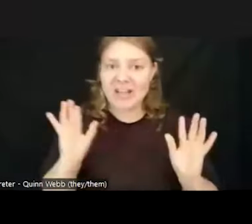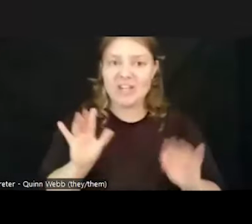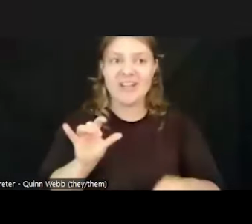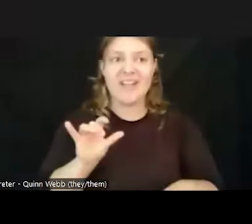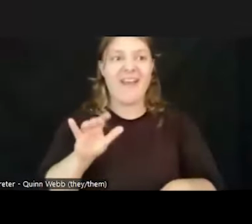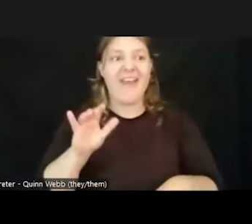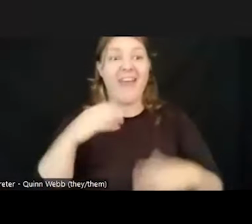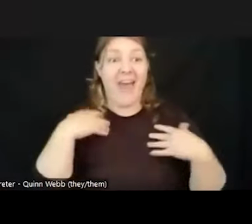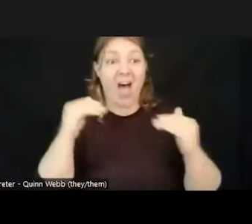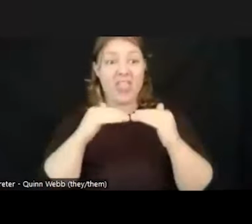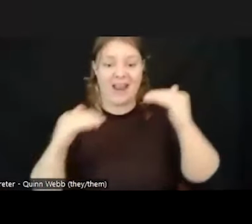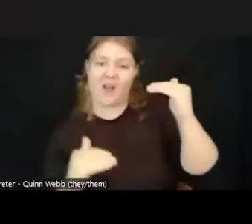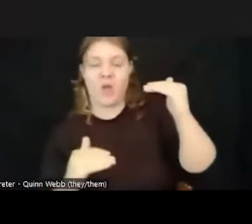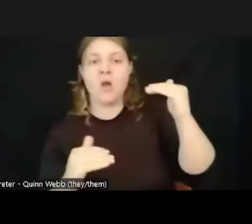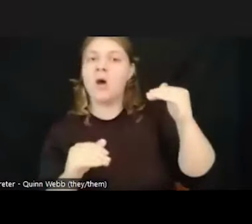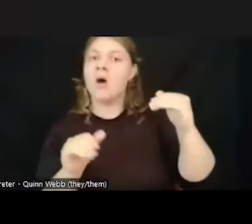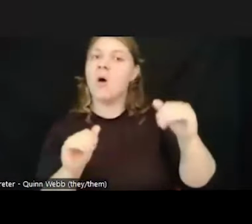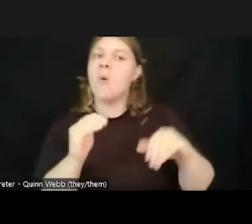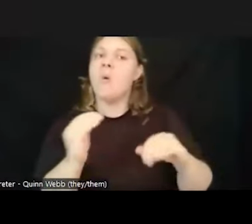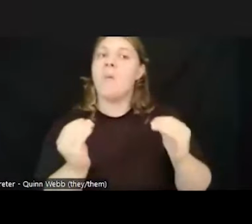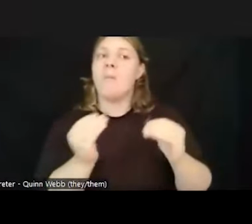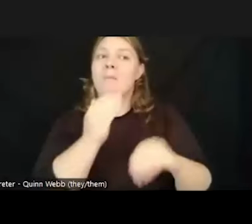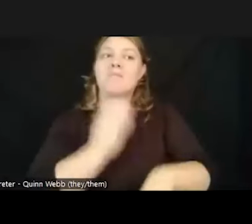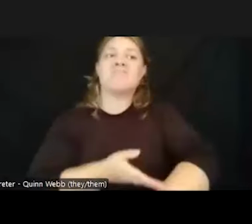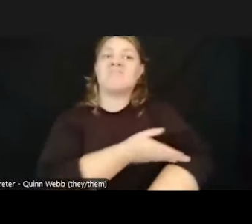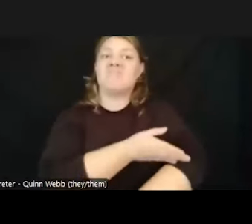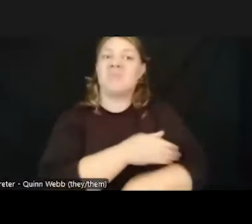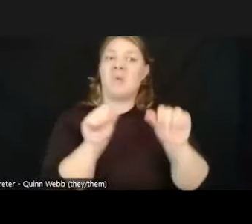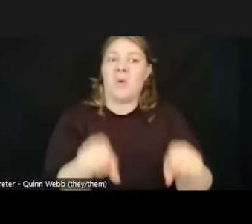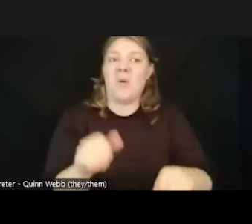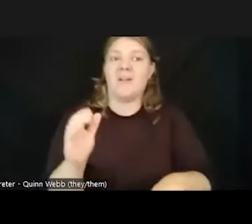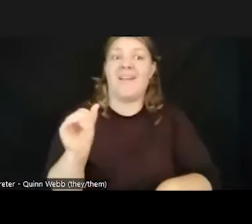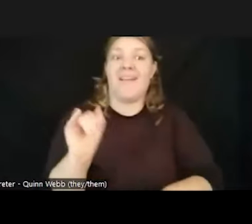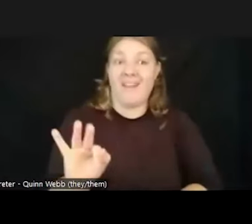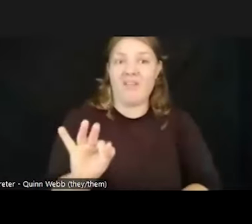with better Frontline precautions and better translation and interpretation for individuals